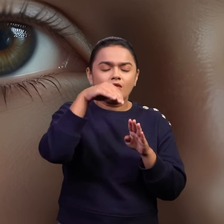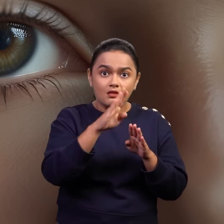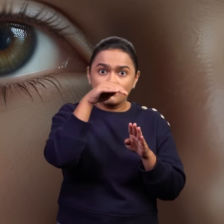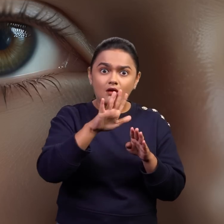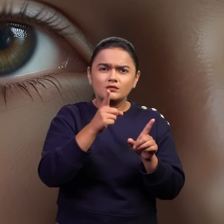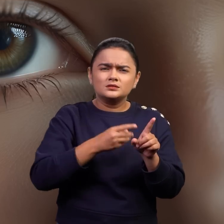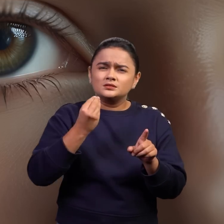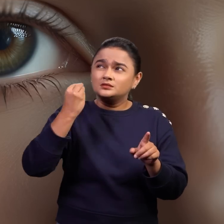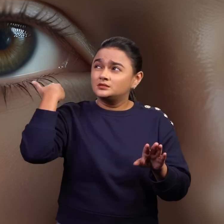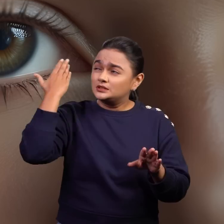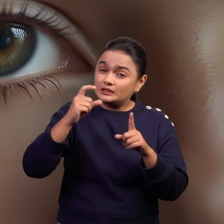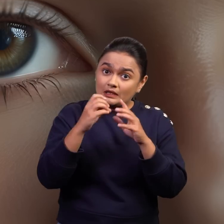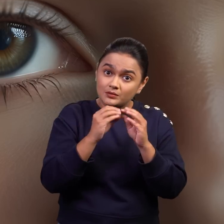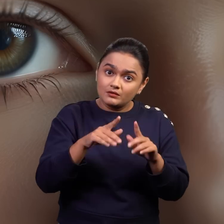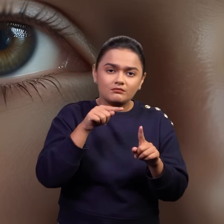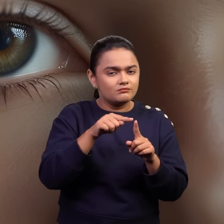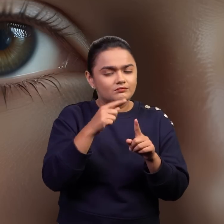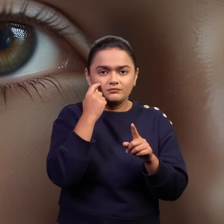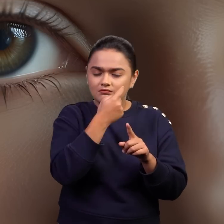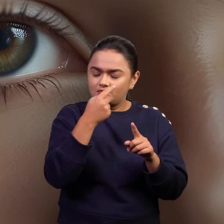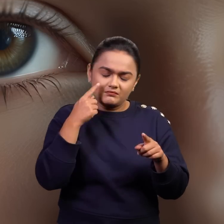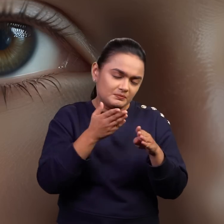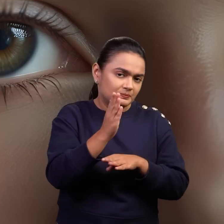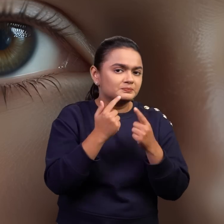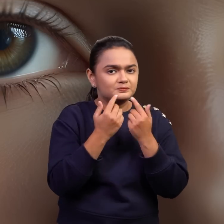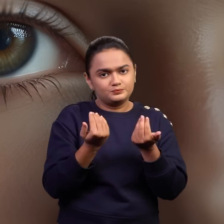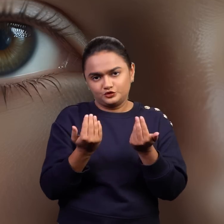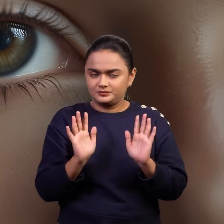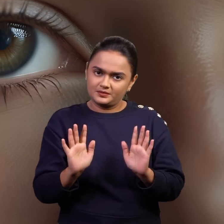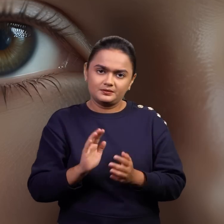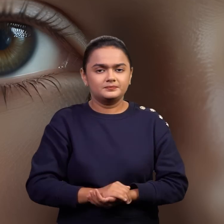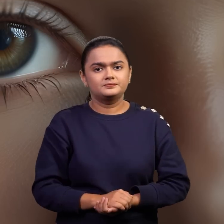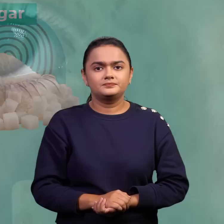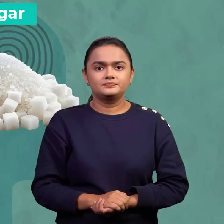or has been present for a long time. Diabetes can affect your vision.